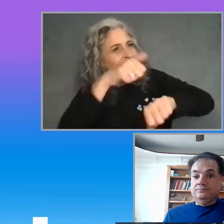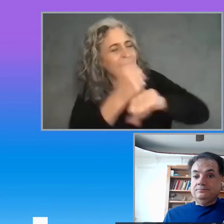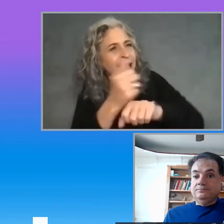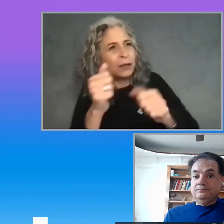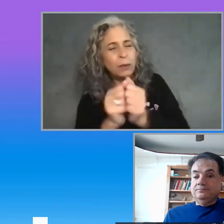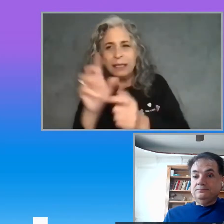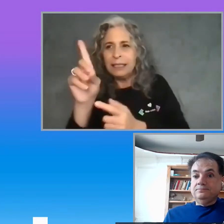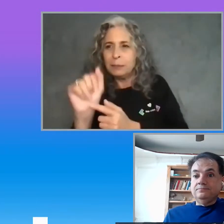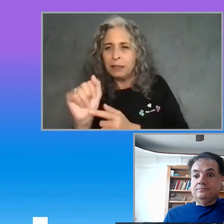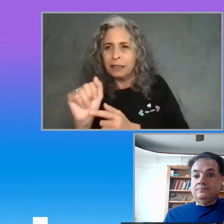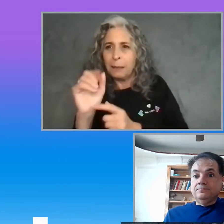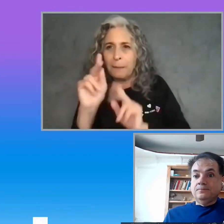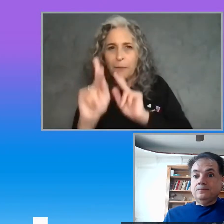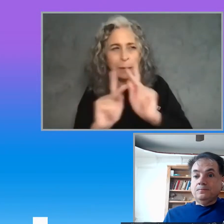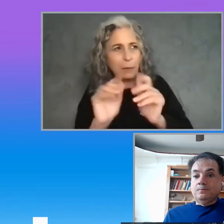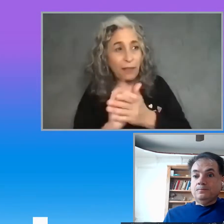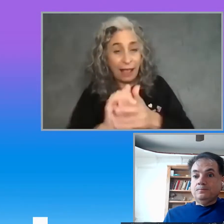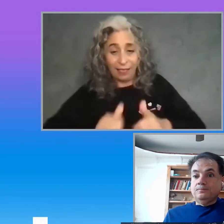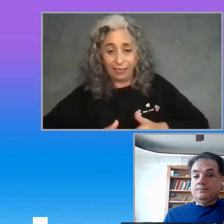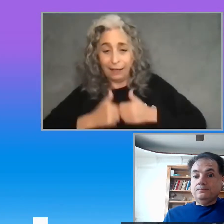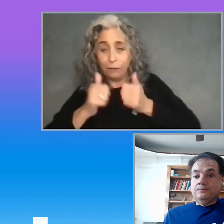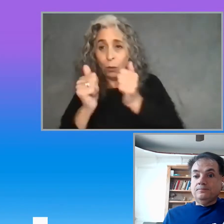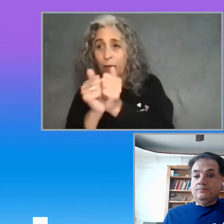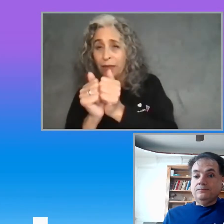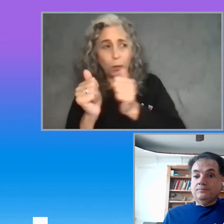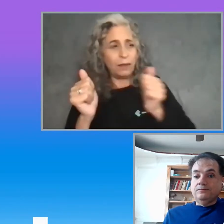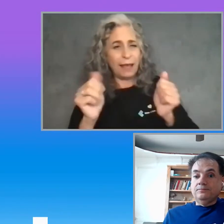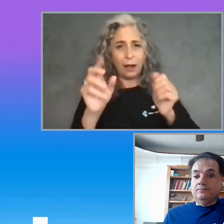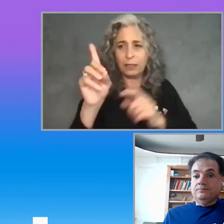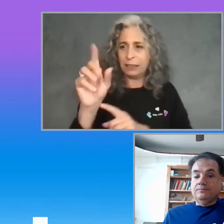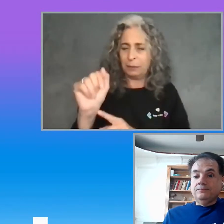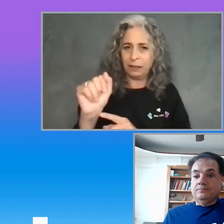for those with and without disabilities, but we also wanted